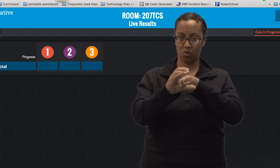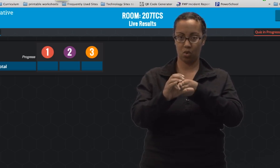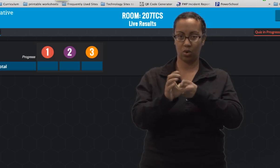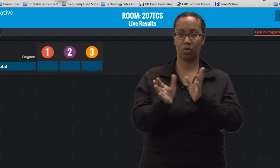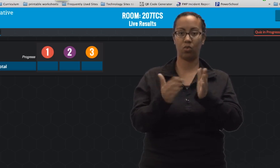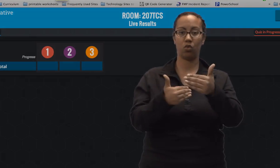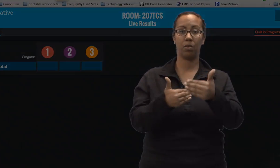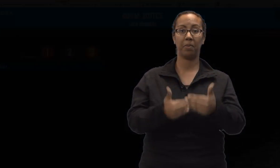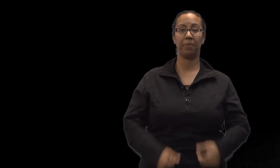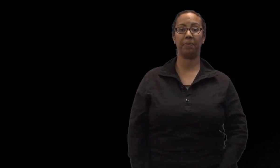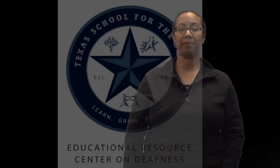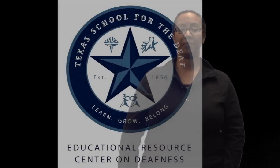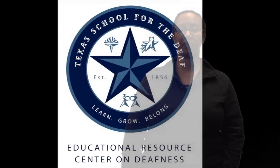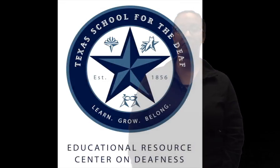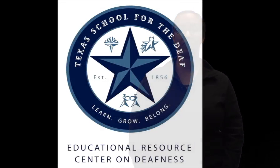They type it, and click join room.